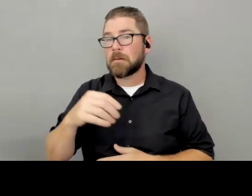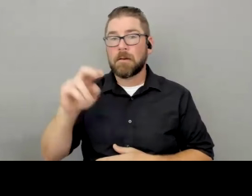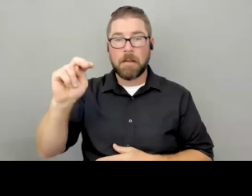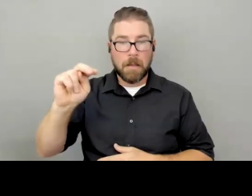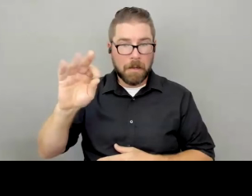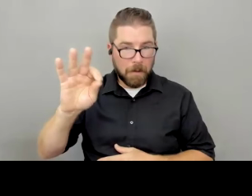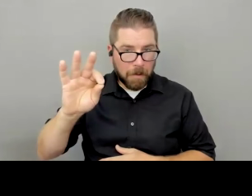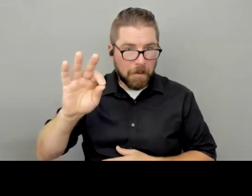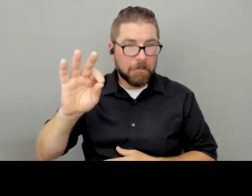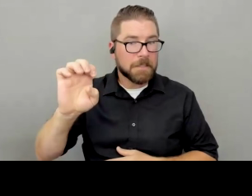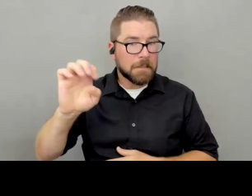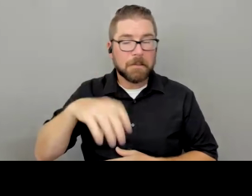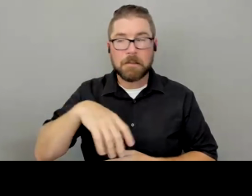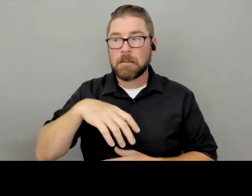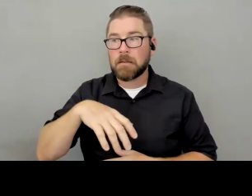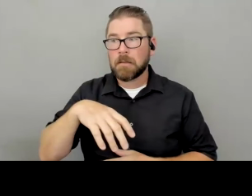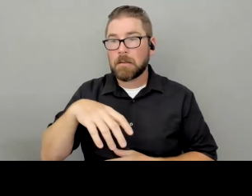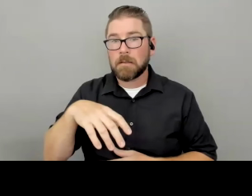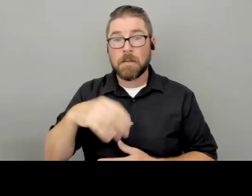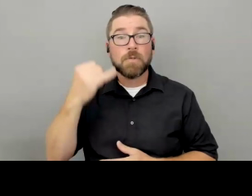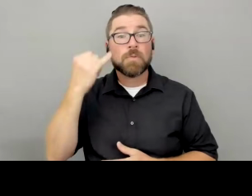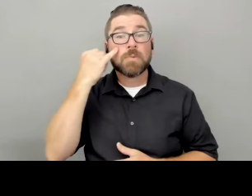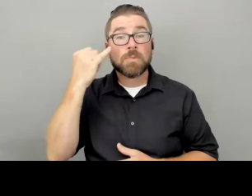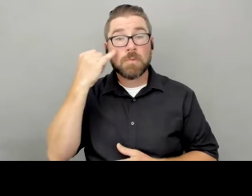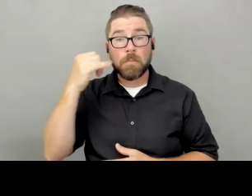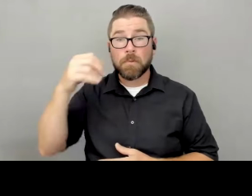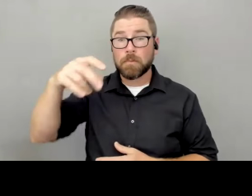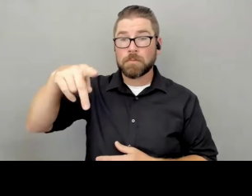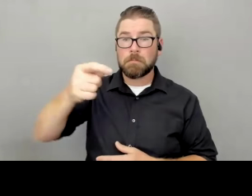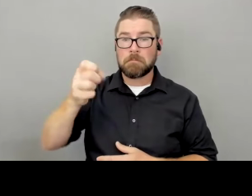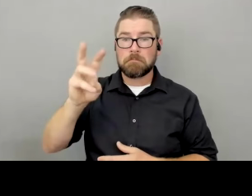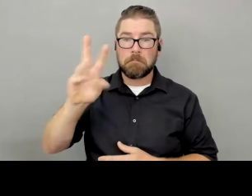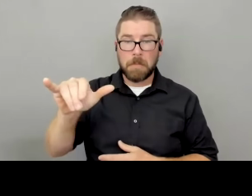pathways that have a lot of students, they will get distributed out to other counselors to work.